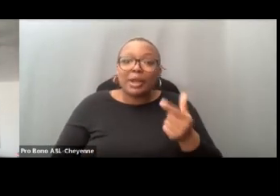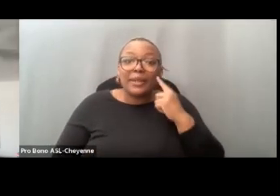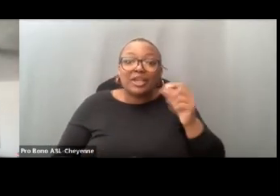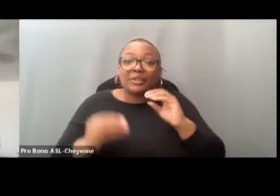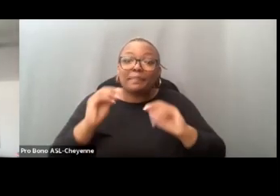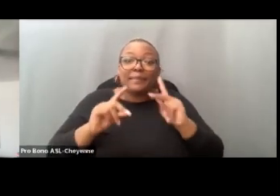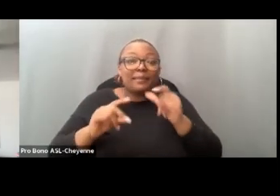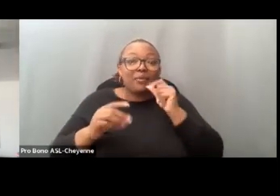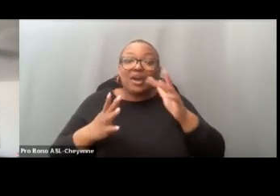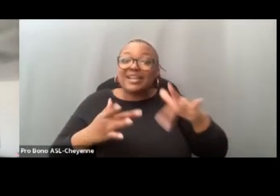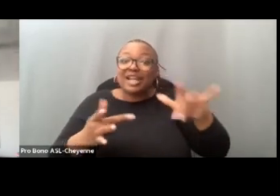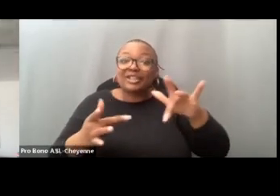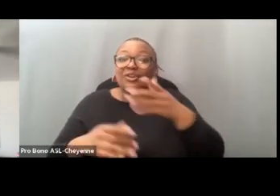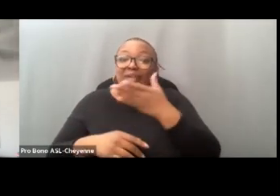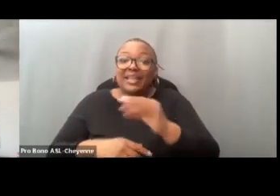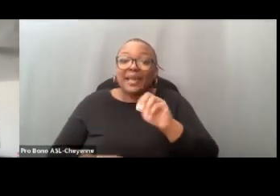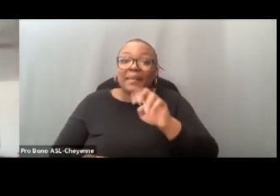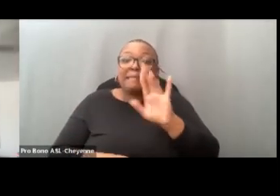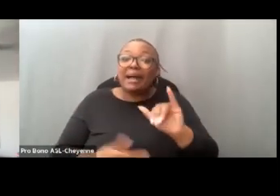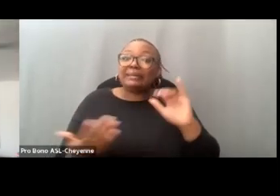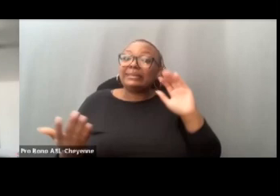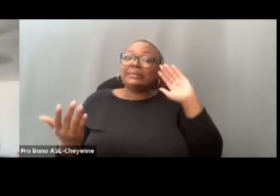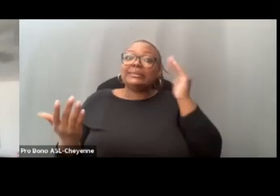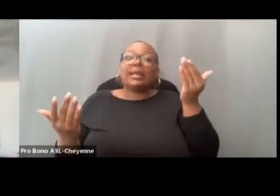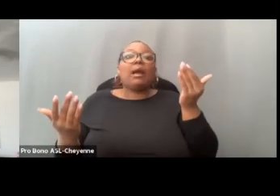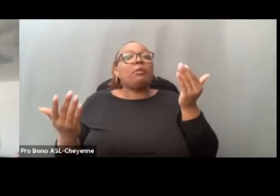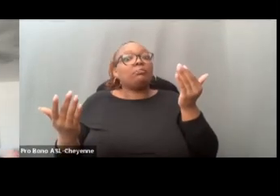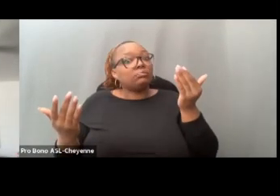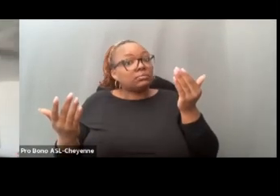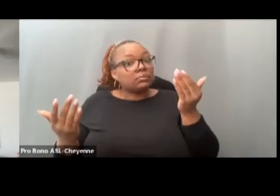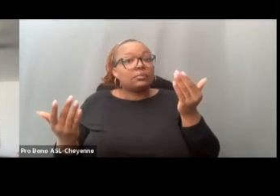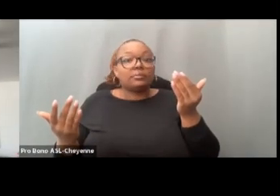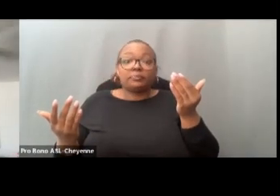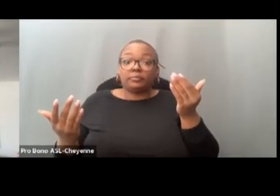Ah, there seems to be a, I guess I'll just keep going.